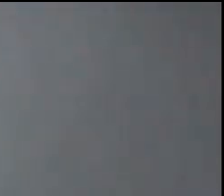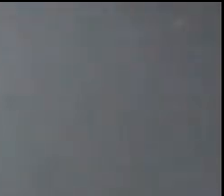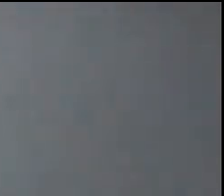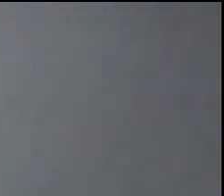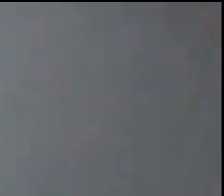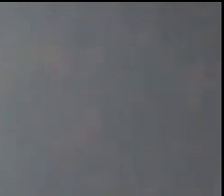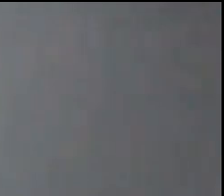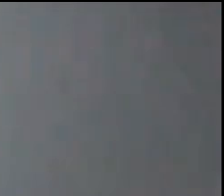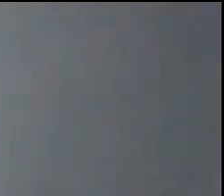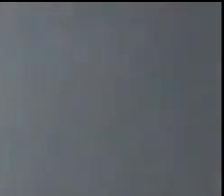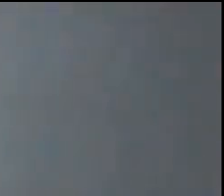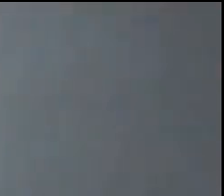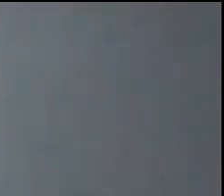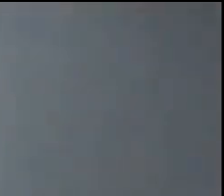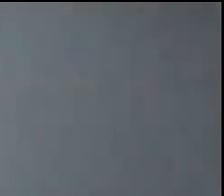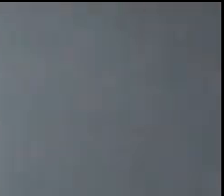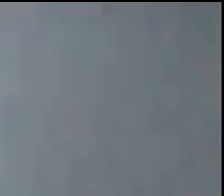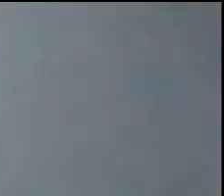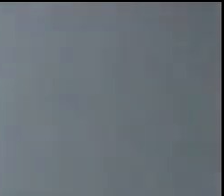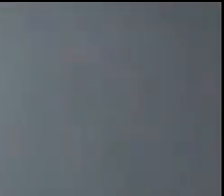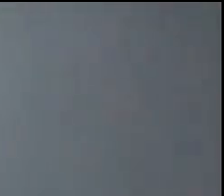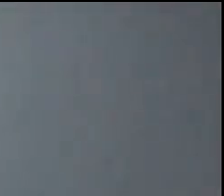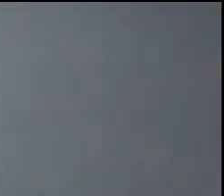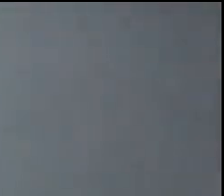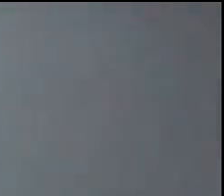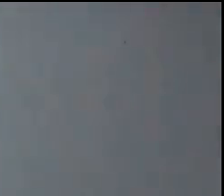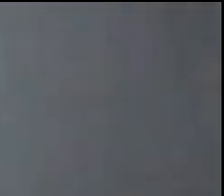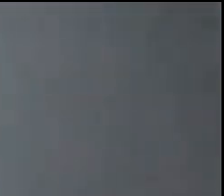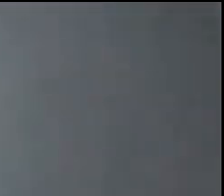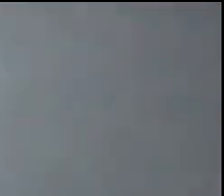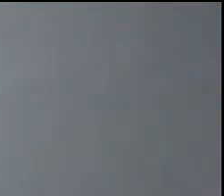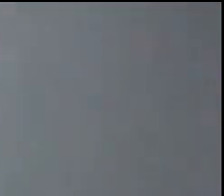Data has been one of the barriers to achieving meaningful inclusion in several aspects